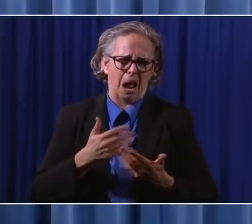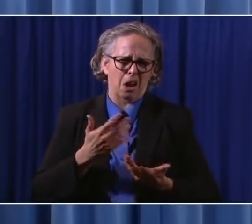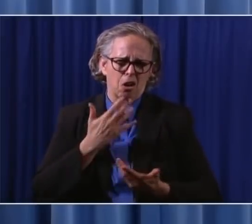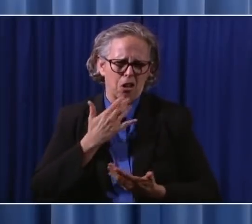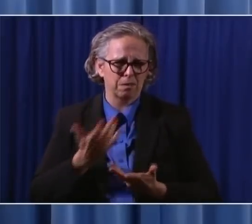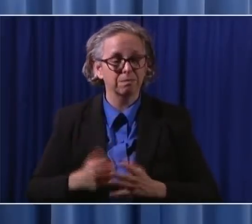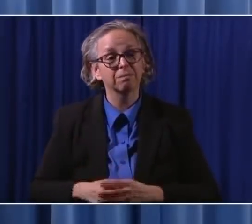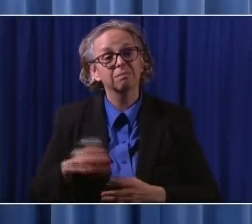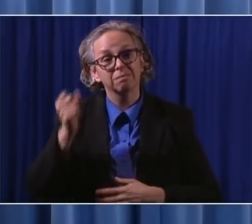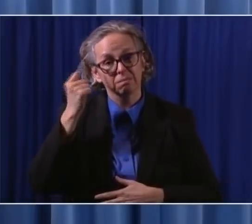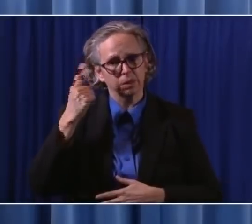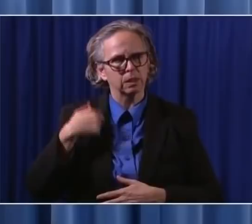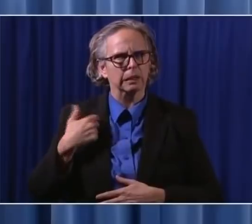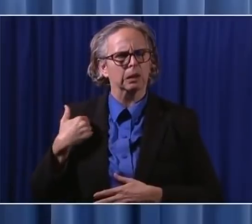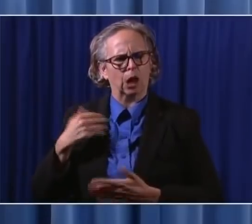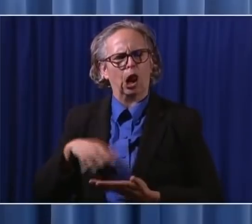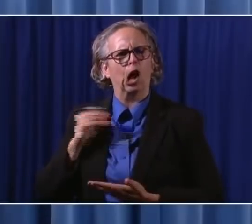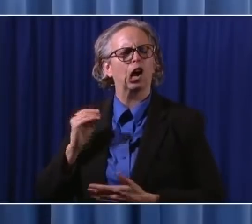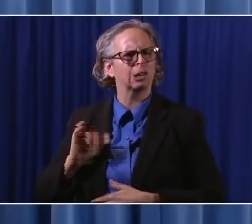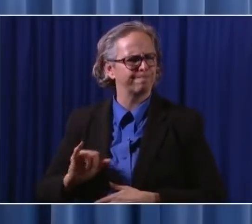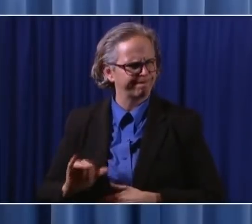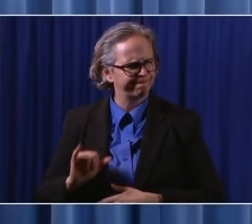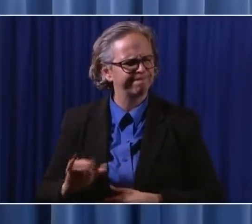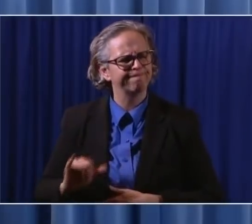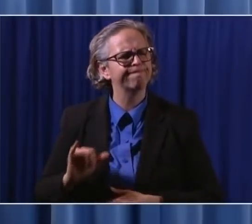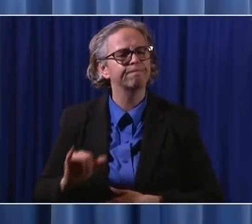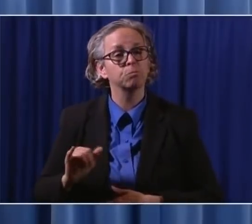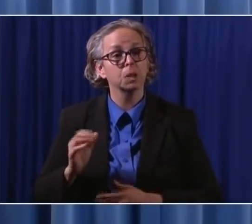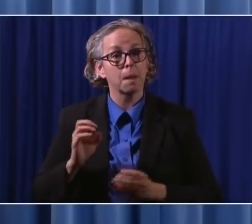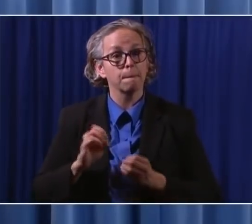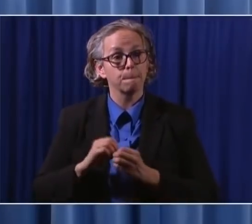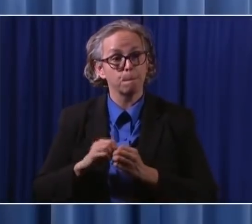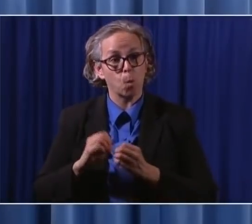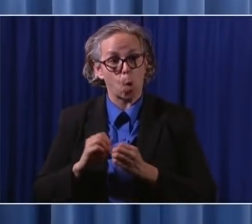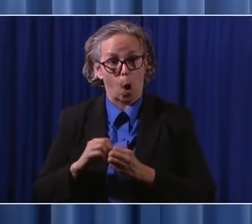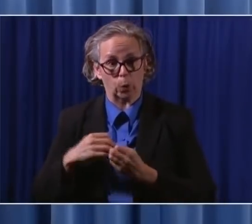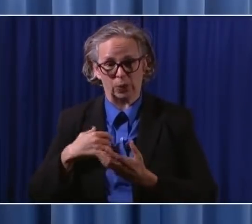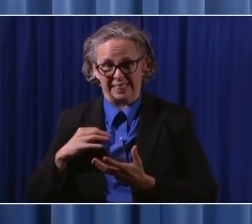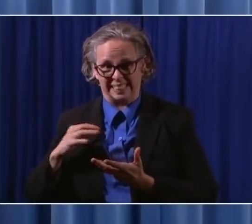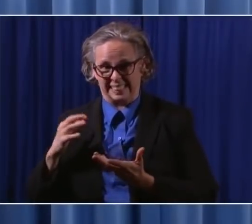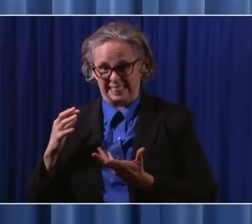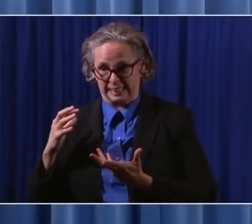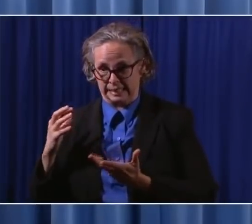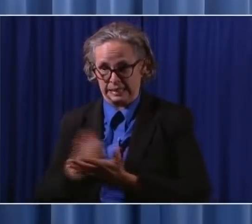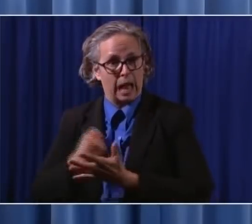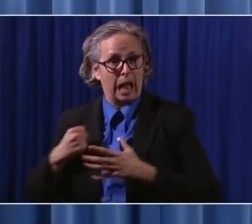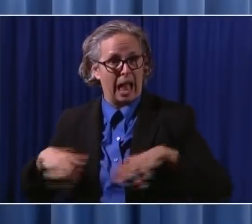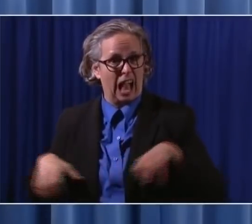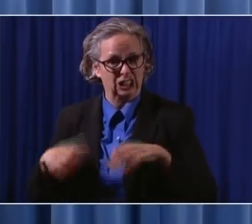THAT ARE YELLOW OR ORANGE, WE URGE PEOPLE TO DO THAT AS WELL. WE WILL ORDER IT BUT WE WANT THEM TO DO IT. ONE OF THE THINGS WE HAVE